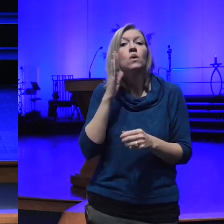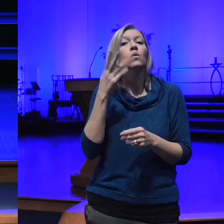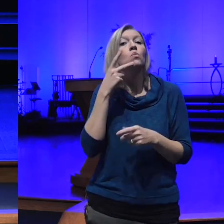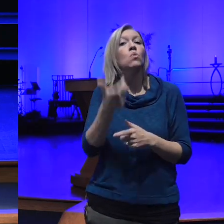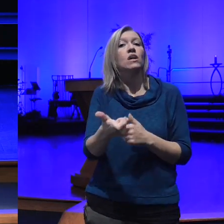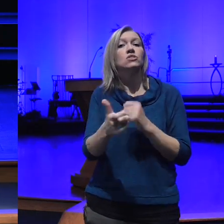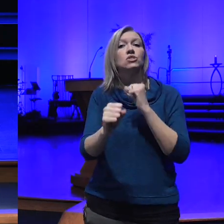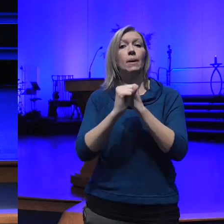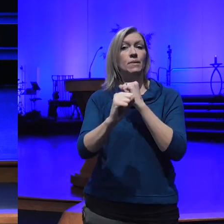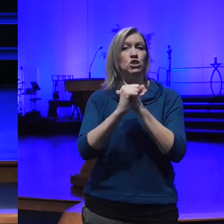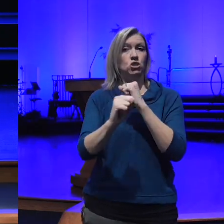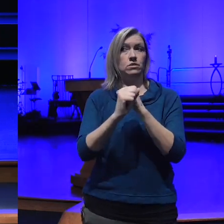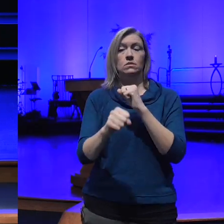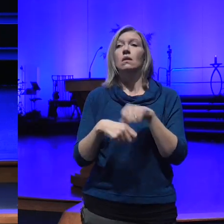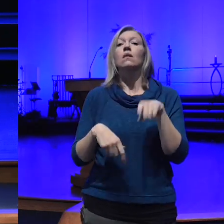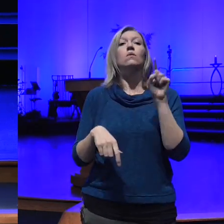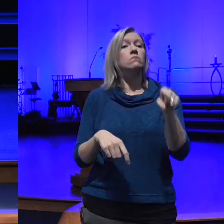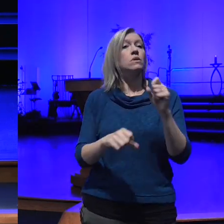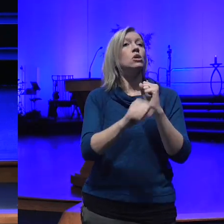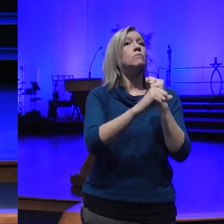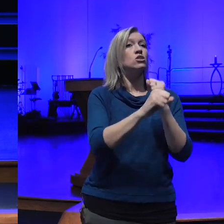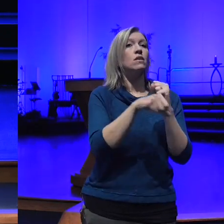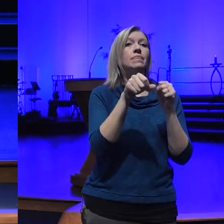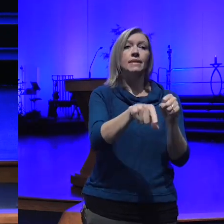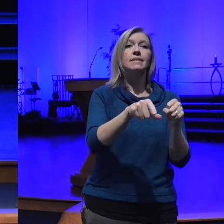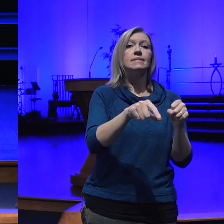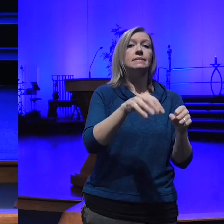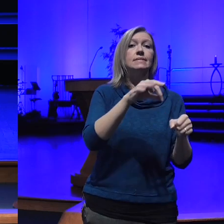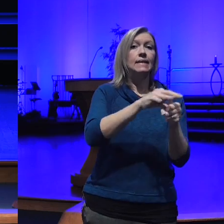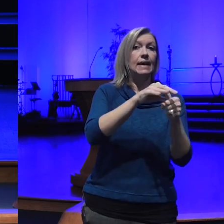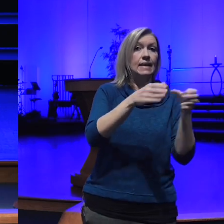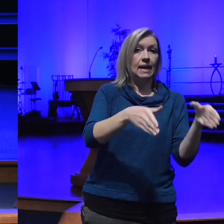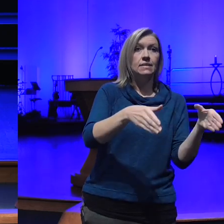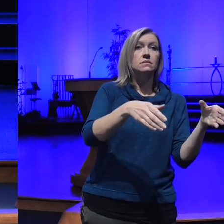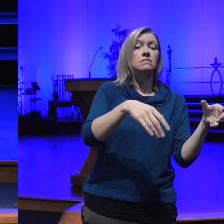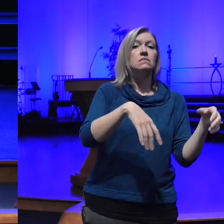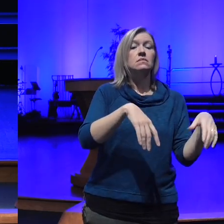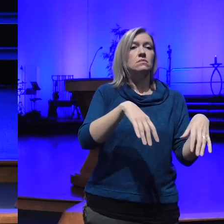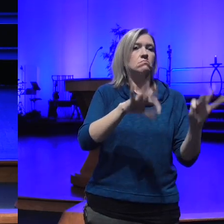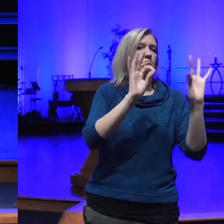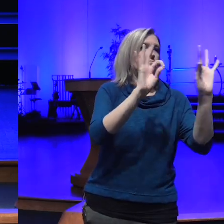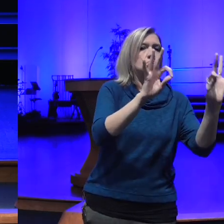this candidate is a saint because they've done all this stuff and then right after that in the